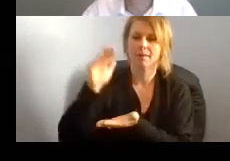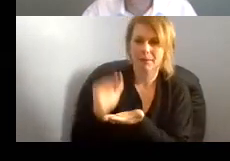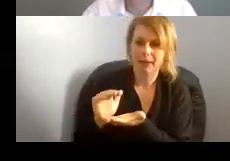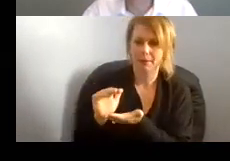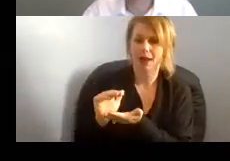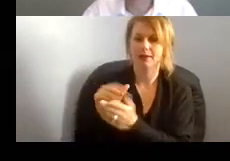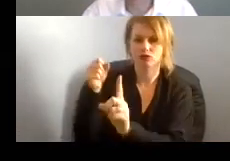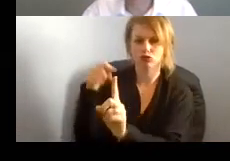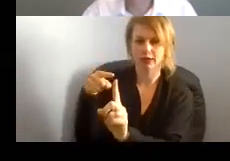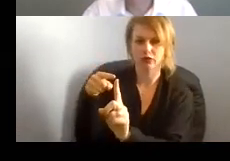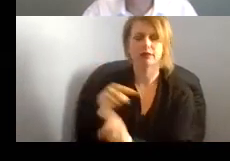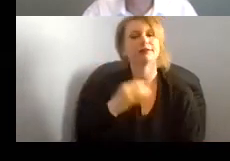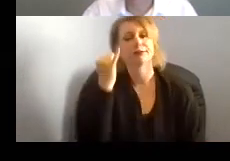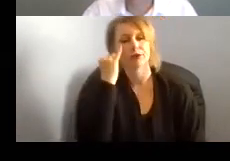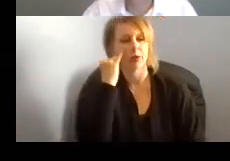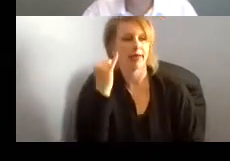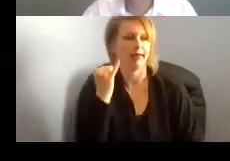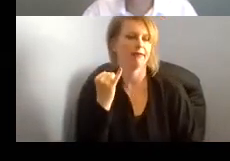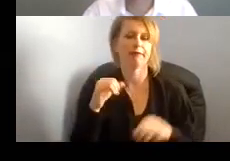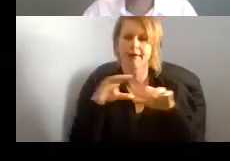So if you’re going to do an activity on Father’s Day – around Father’s Day,